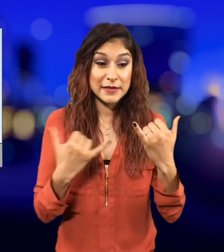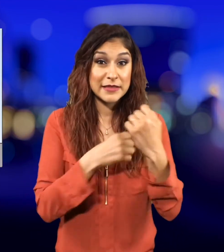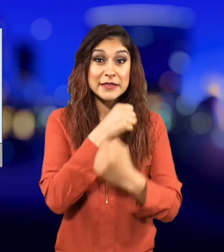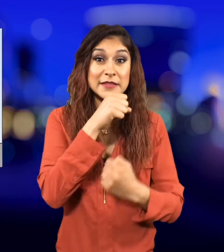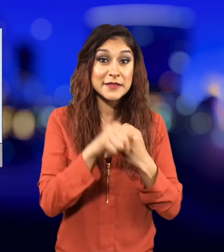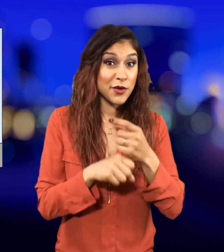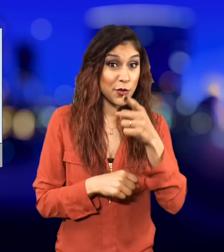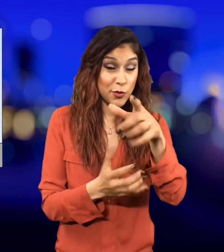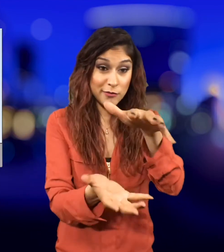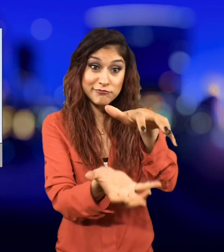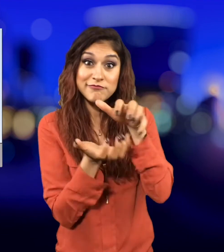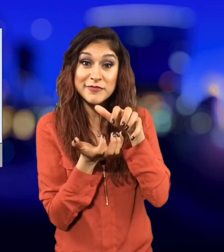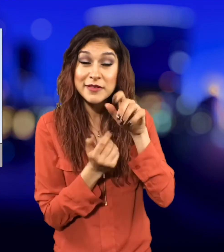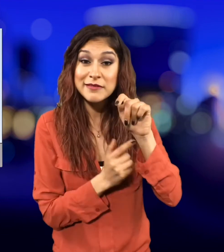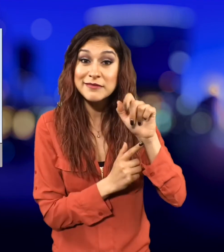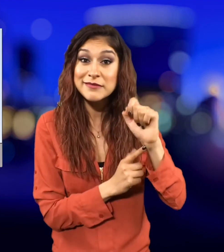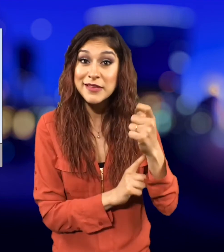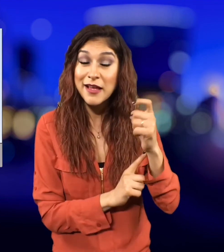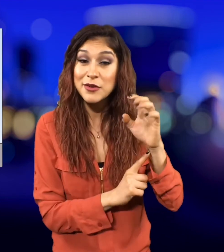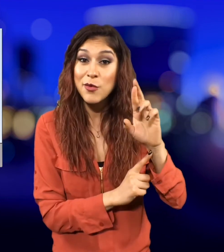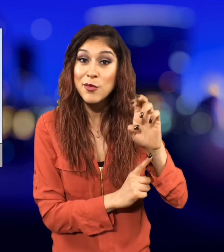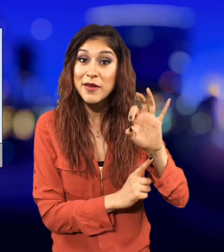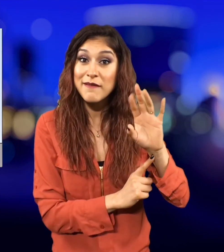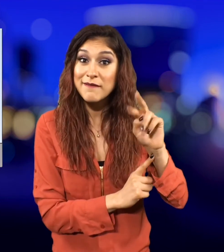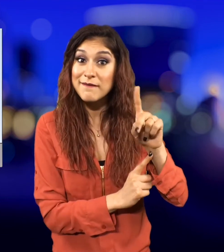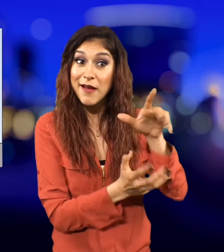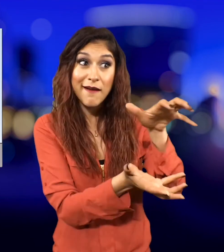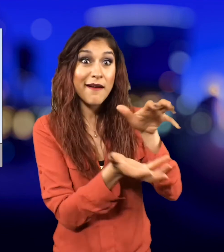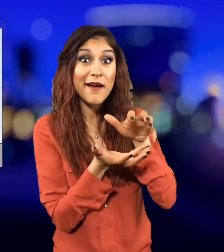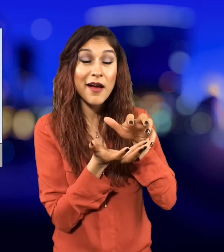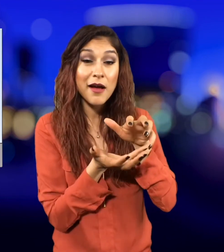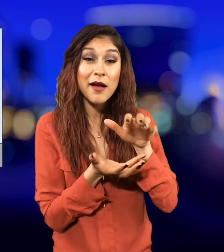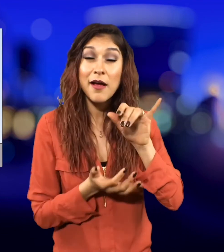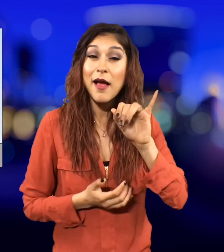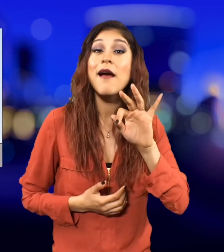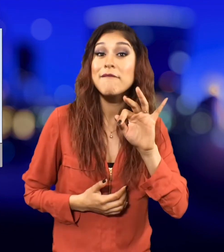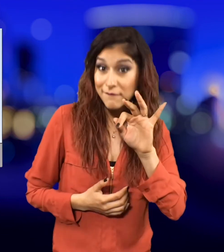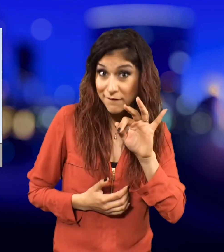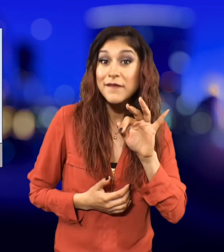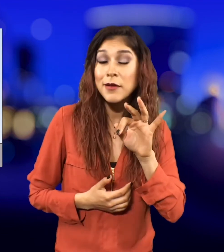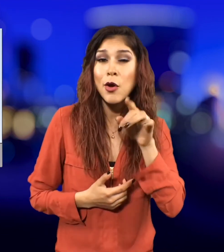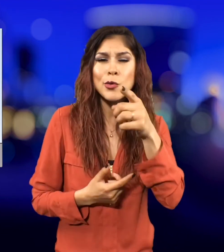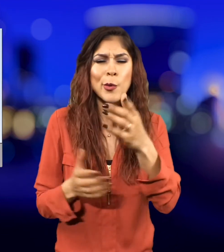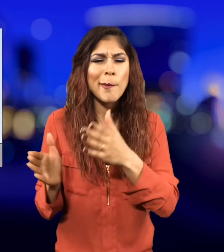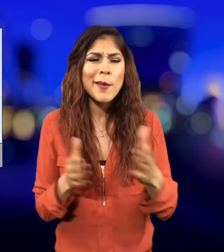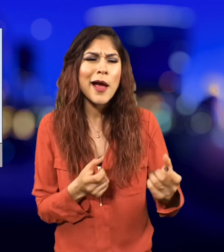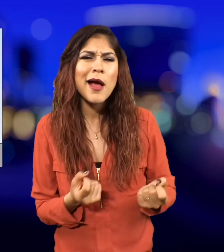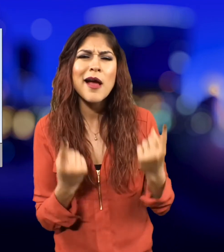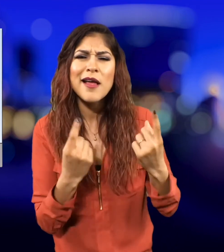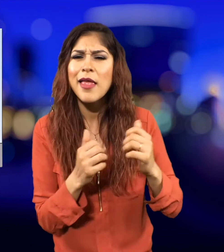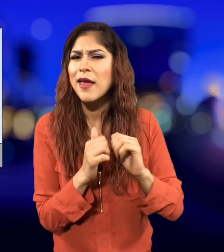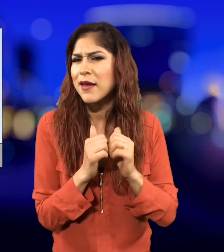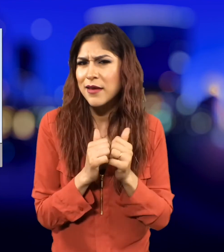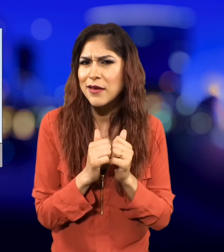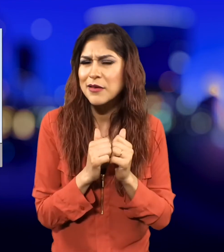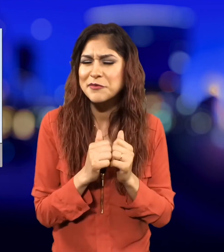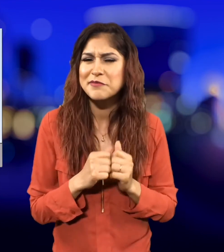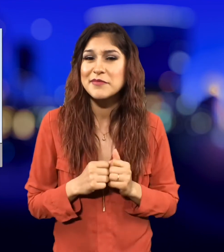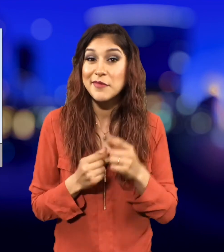So... are you getting a tax refund this year? If so, how do you plan on spending it?